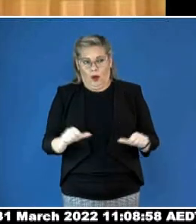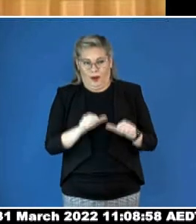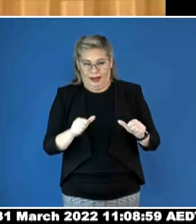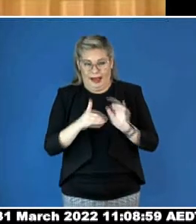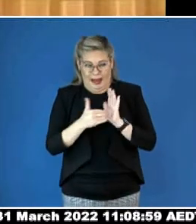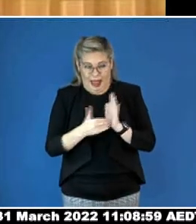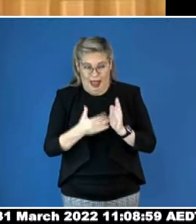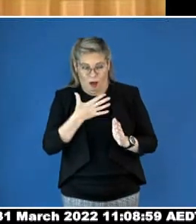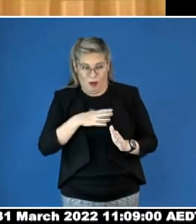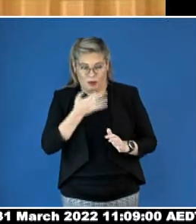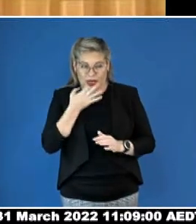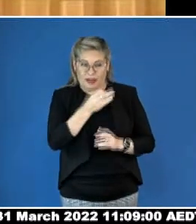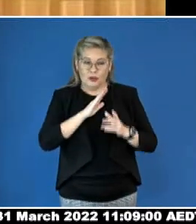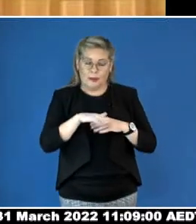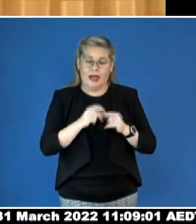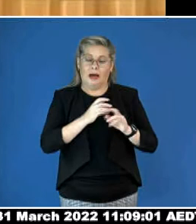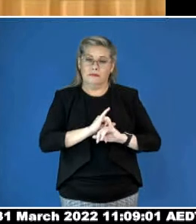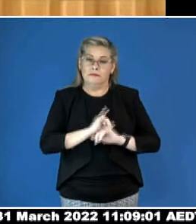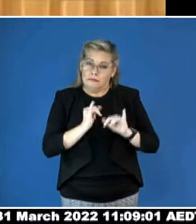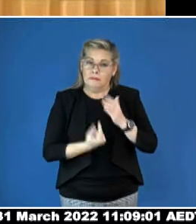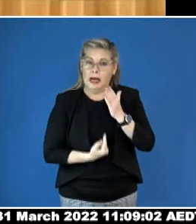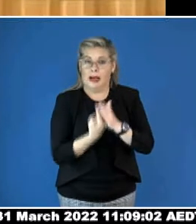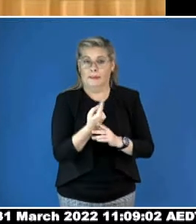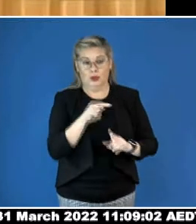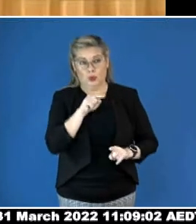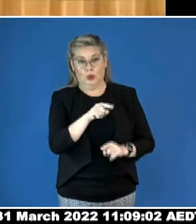September 2018, and I know it's a hard thing to talk about.